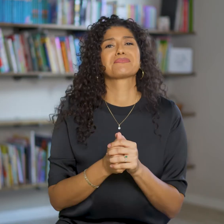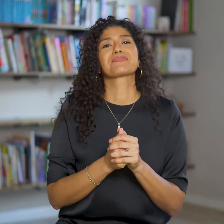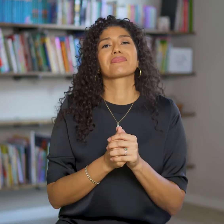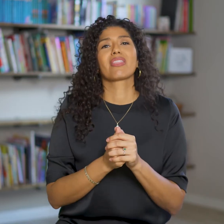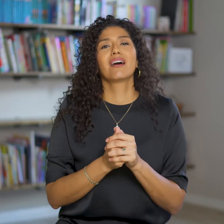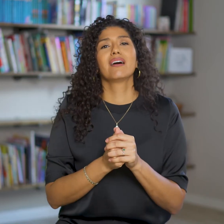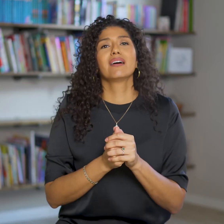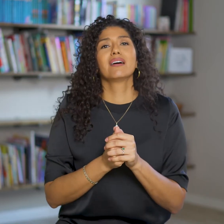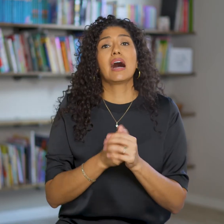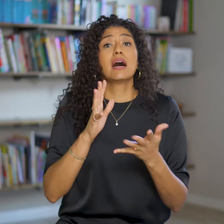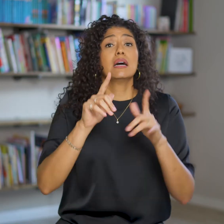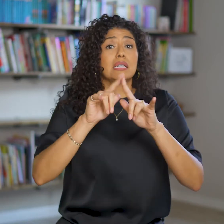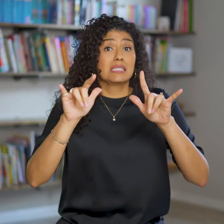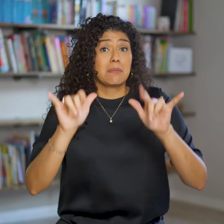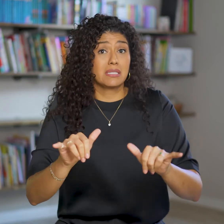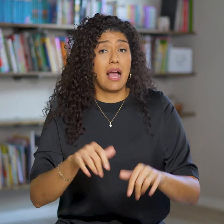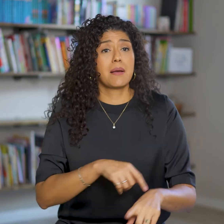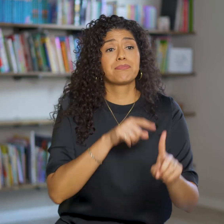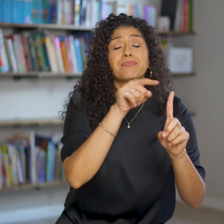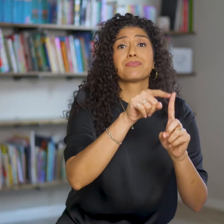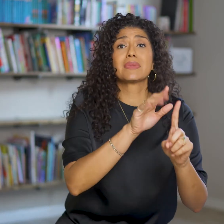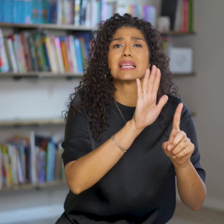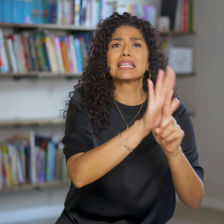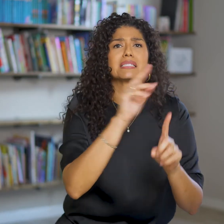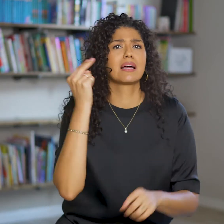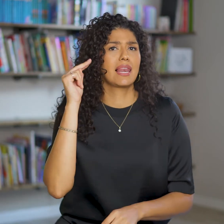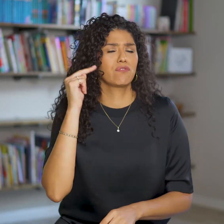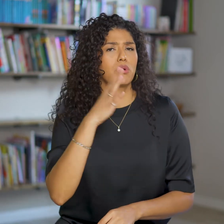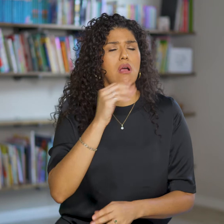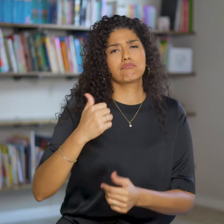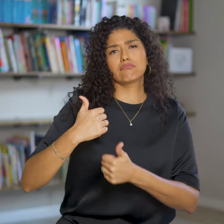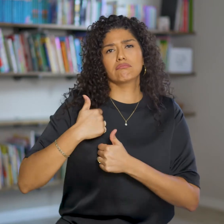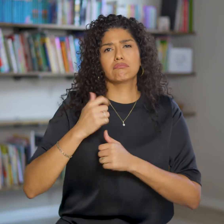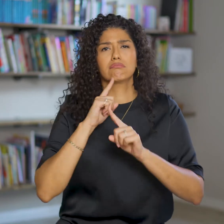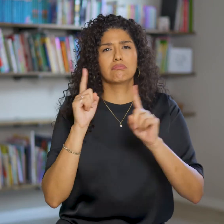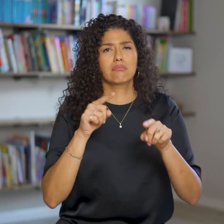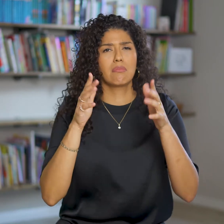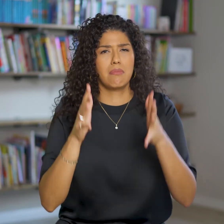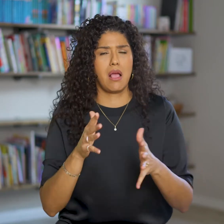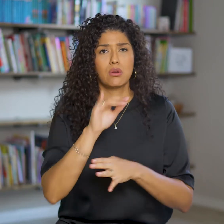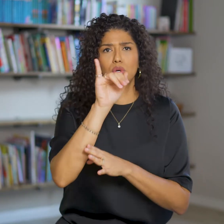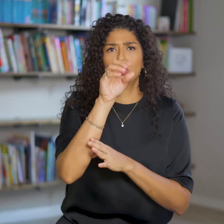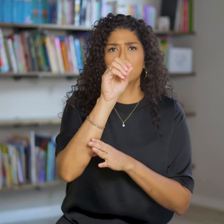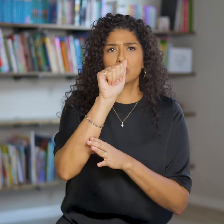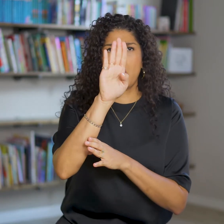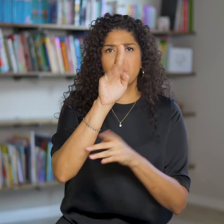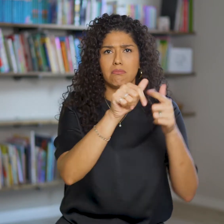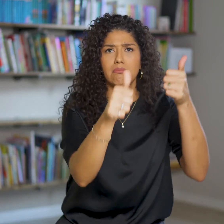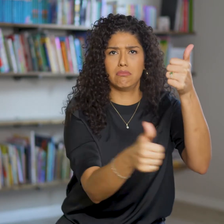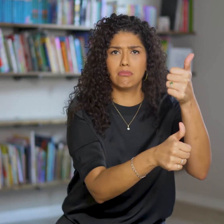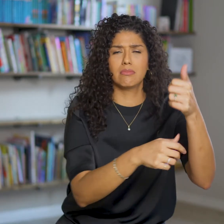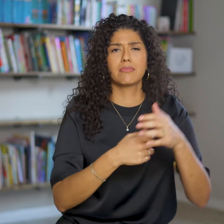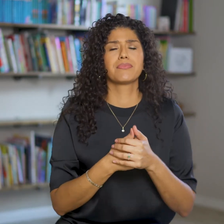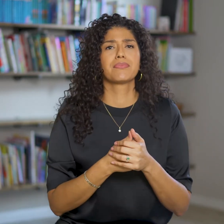Meanwhile, David’s nephew and military commander Joab